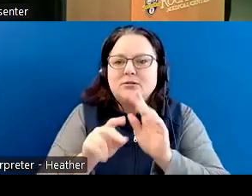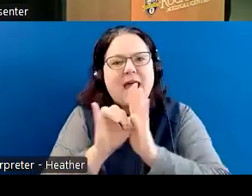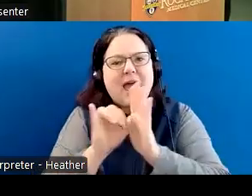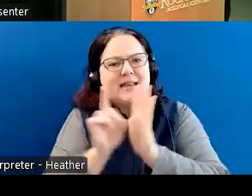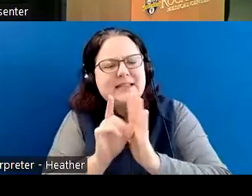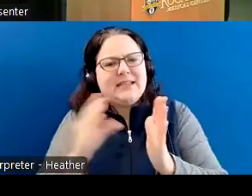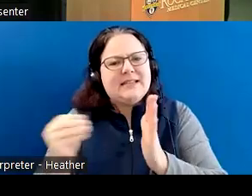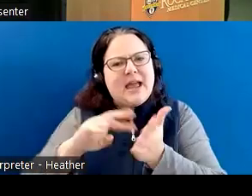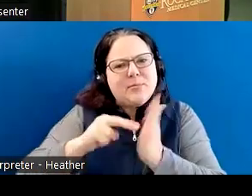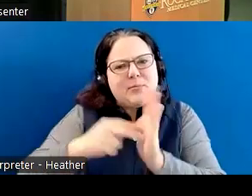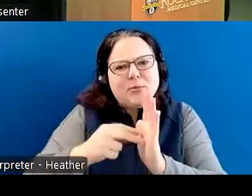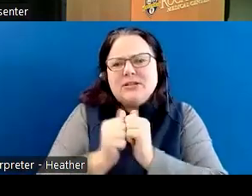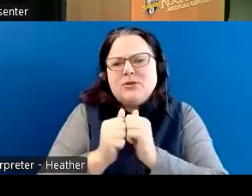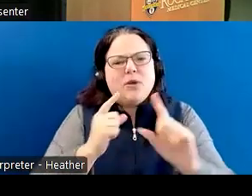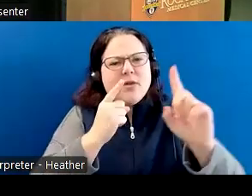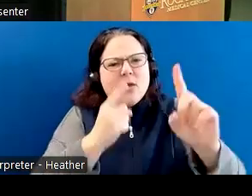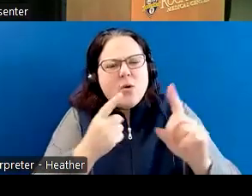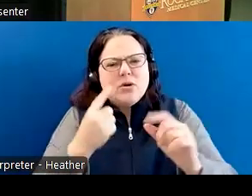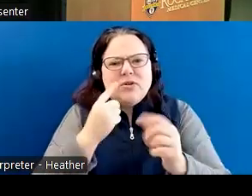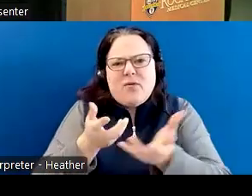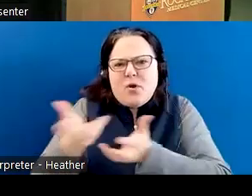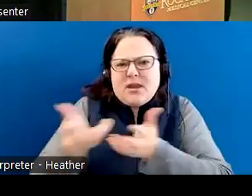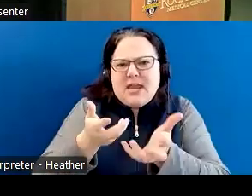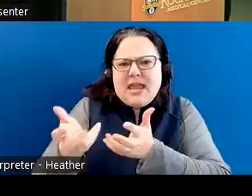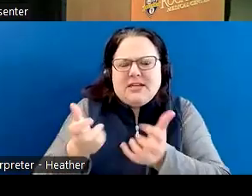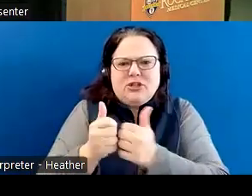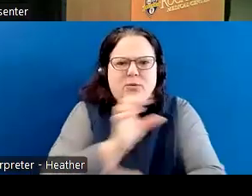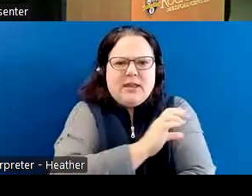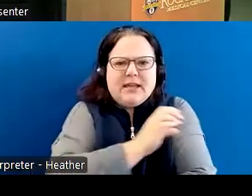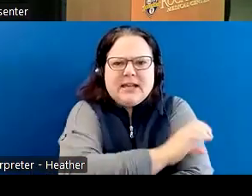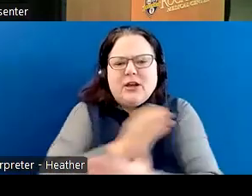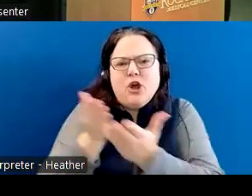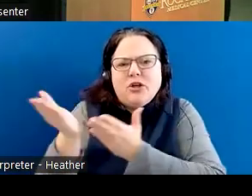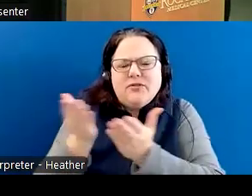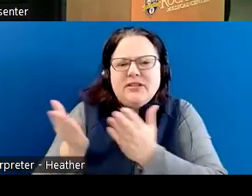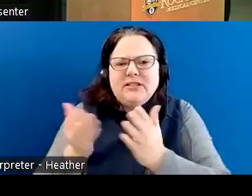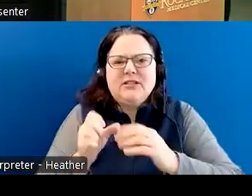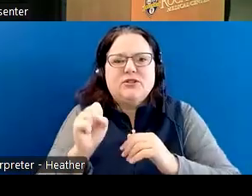their goals for for engaging with clinical services. Uh so they say things like we go